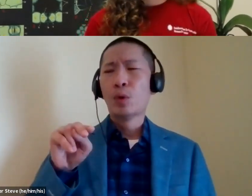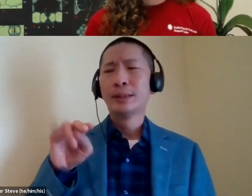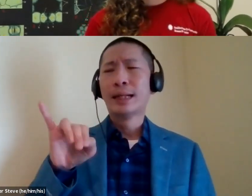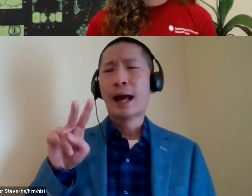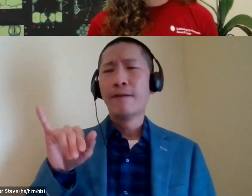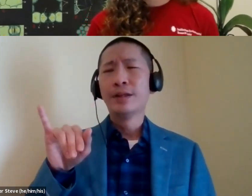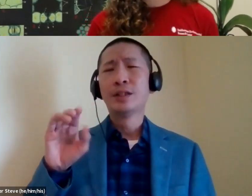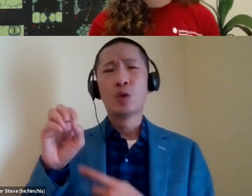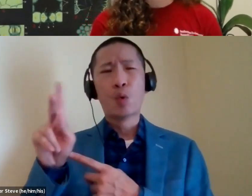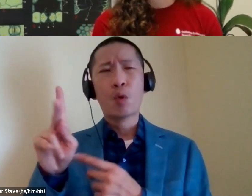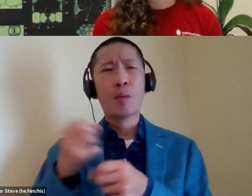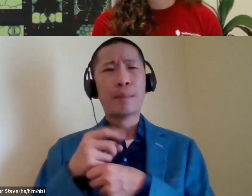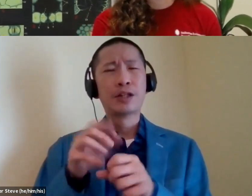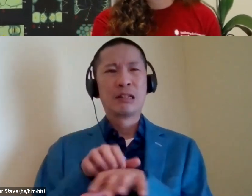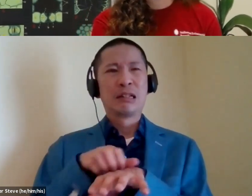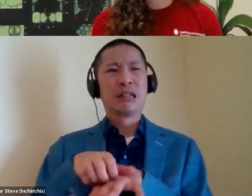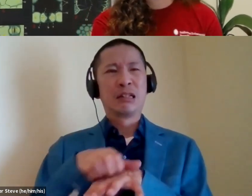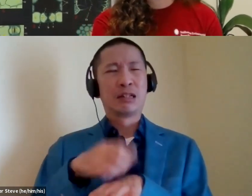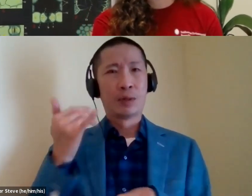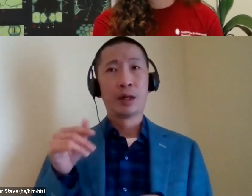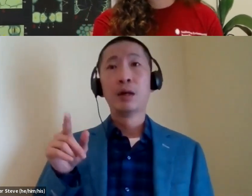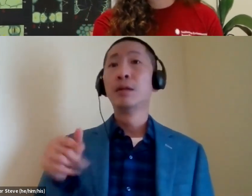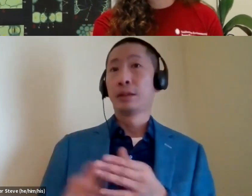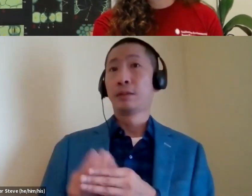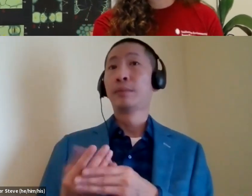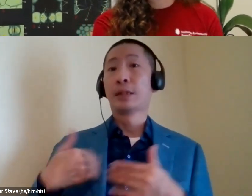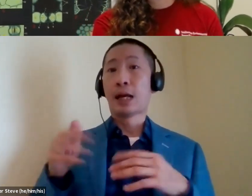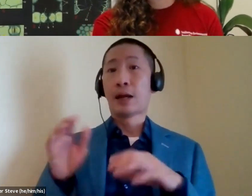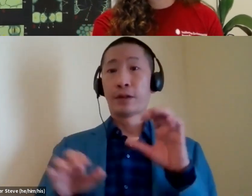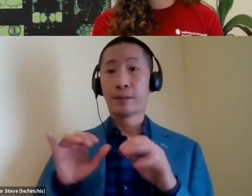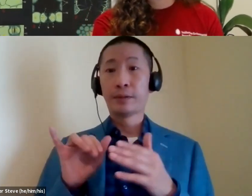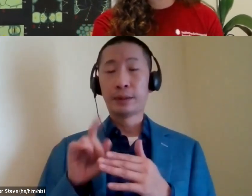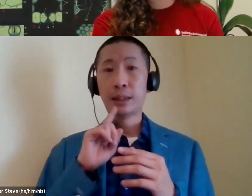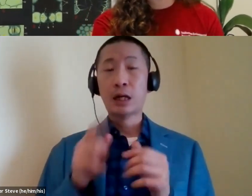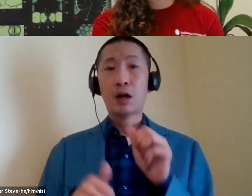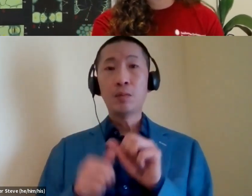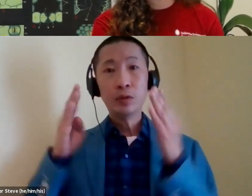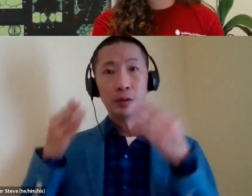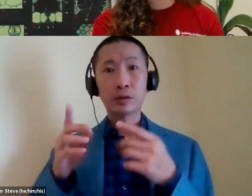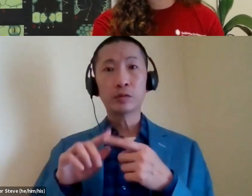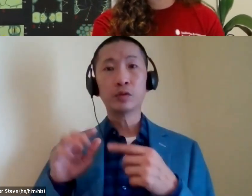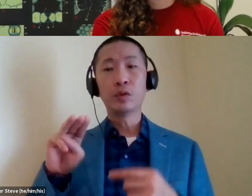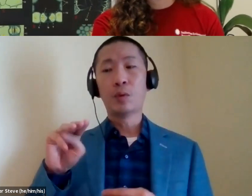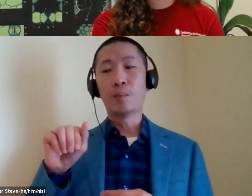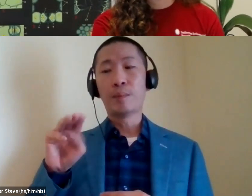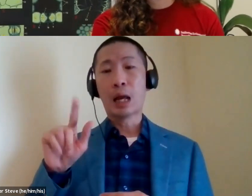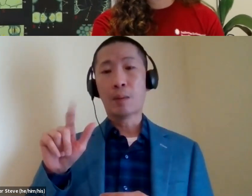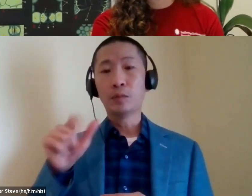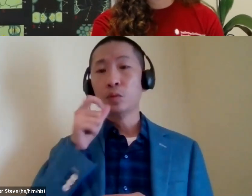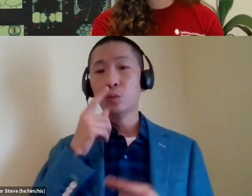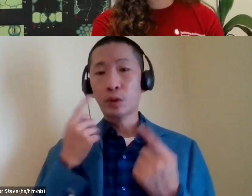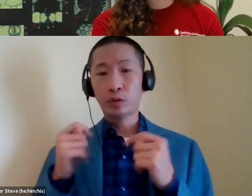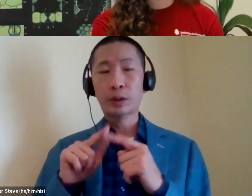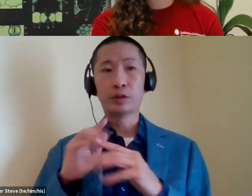Kim Komatsu (she/her): Yeah so these these plants have chemicals in them as well that are mostly geared towards mammals that are trying to prevent us from